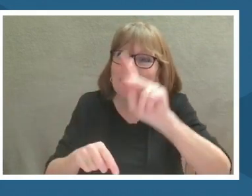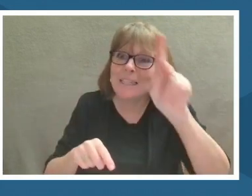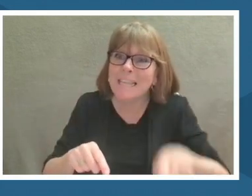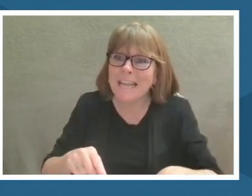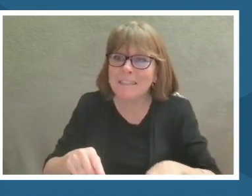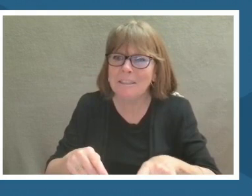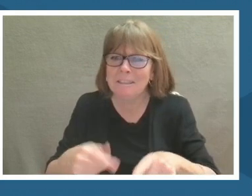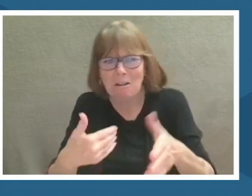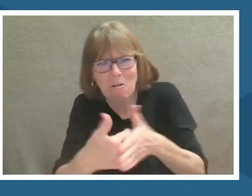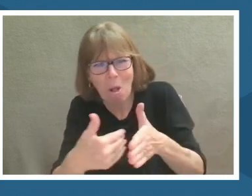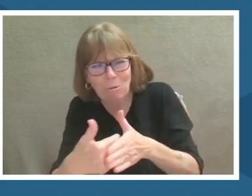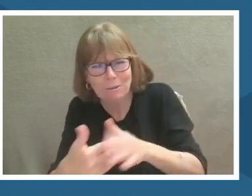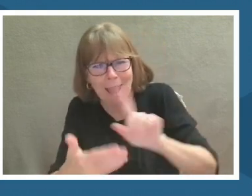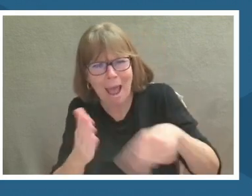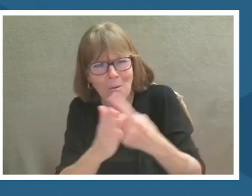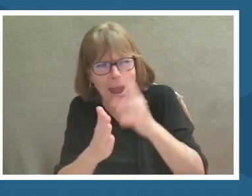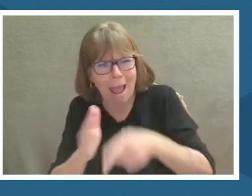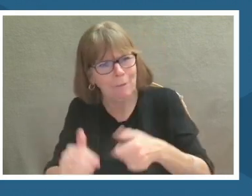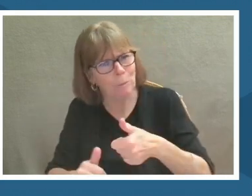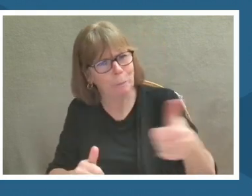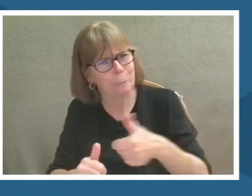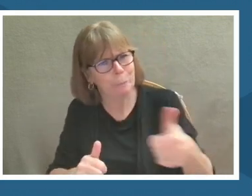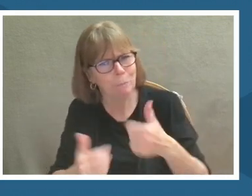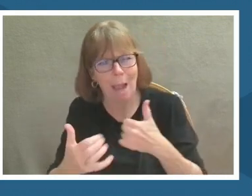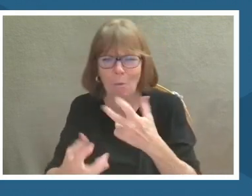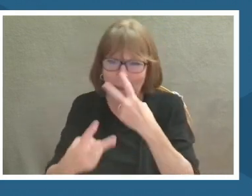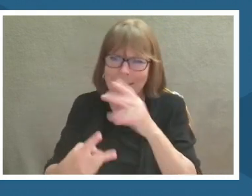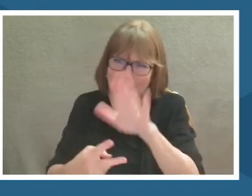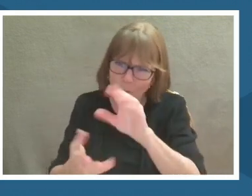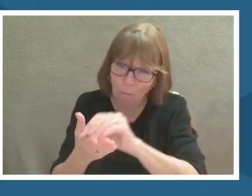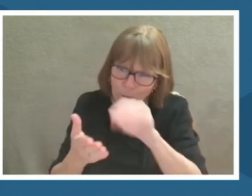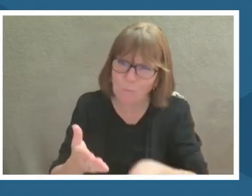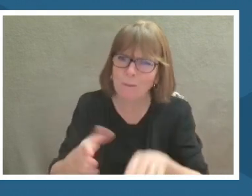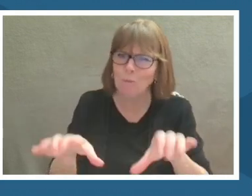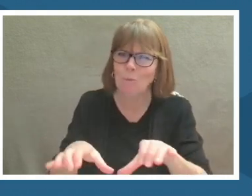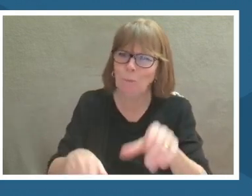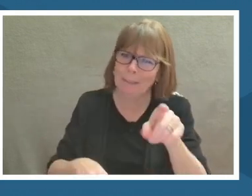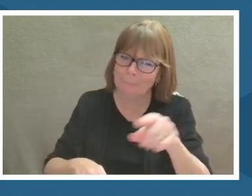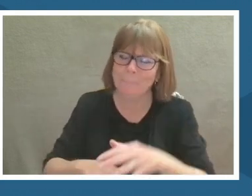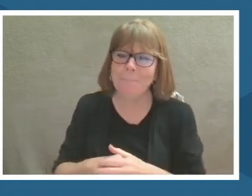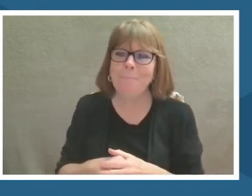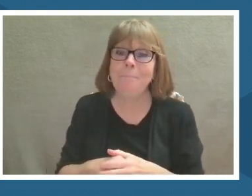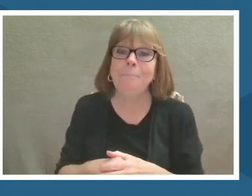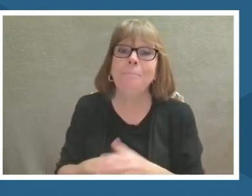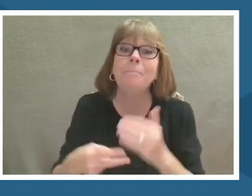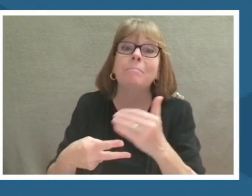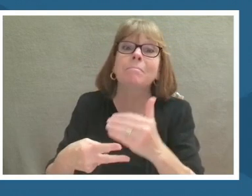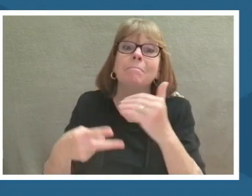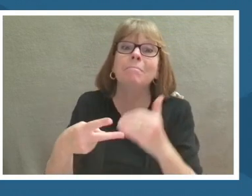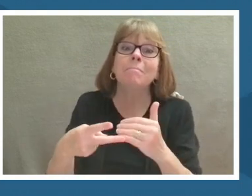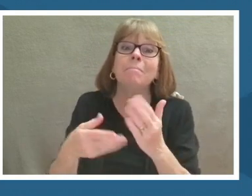to see you and your students in action um the the second part of this is you